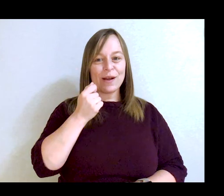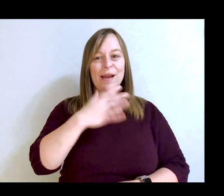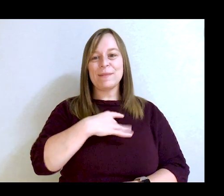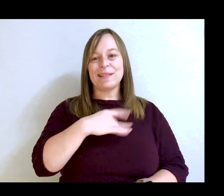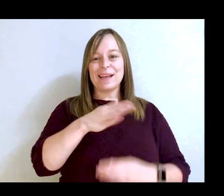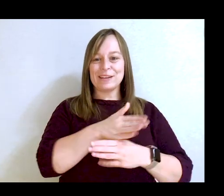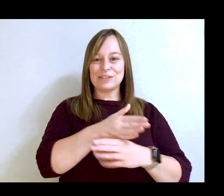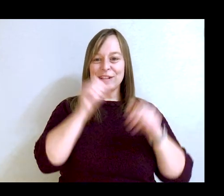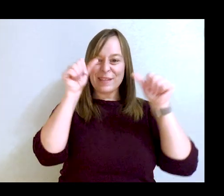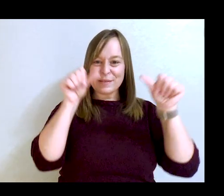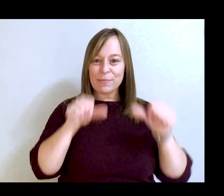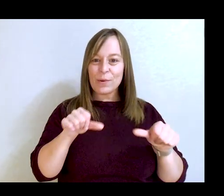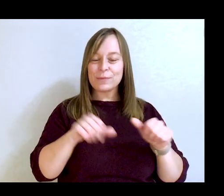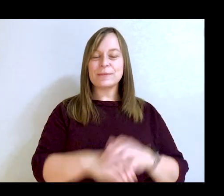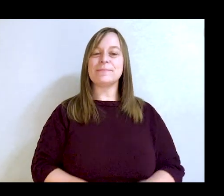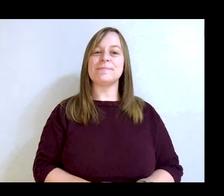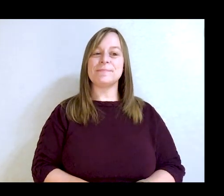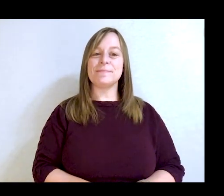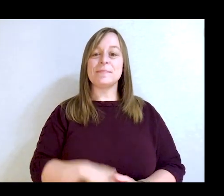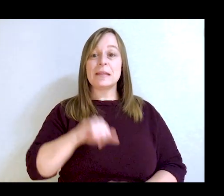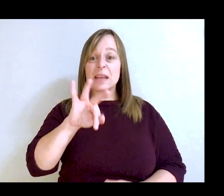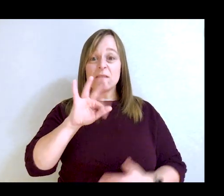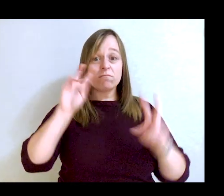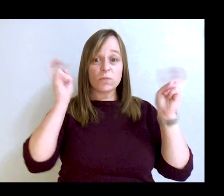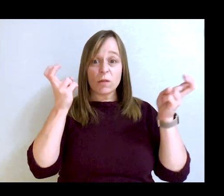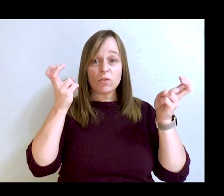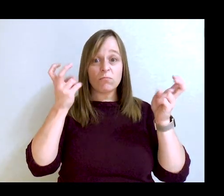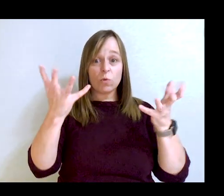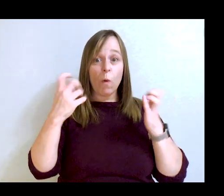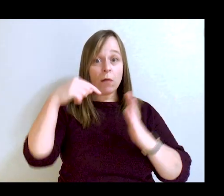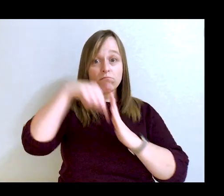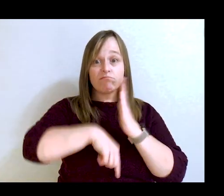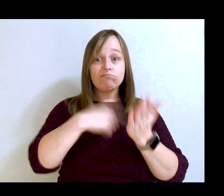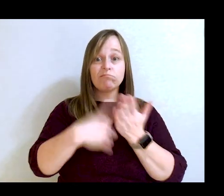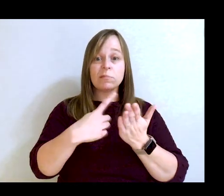like, and share this post. If there is a subject you would like us to discuss,